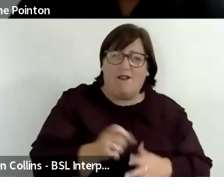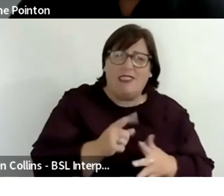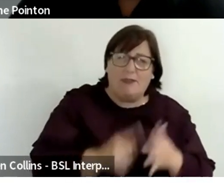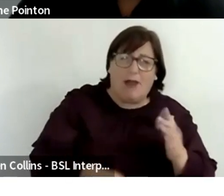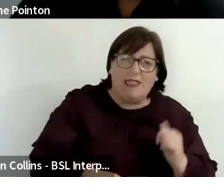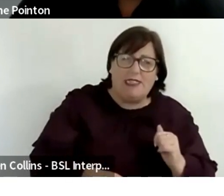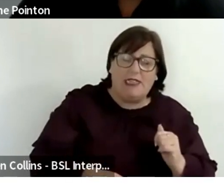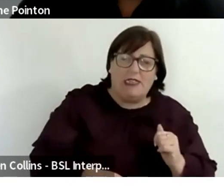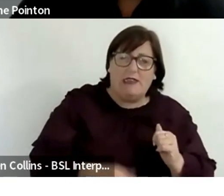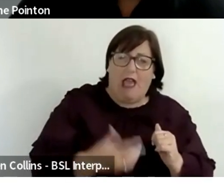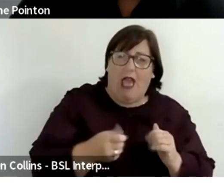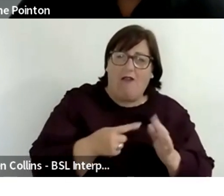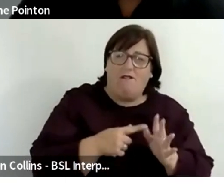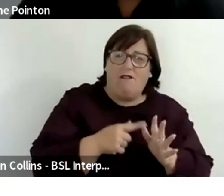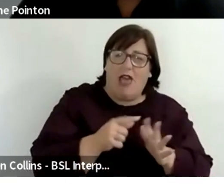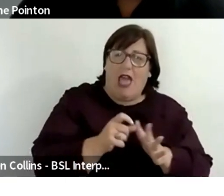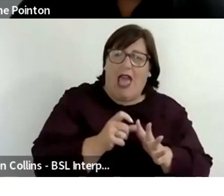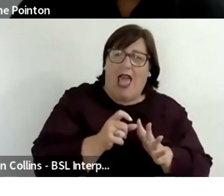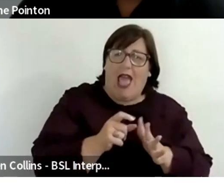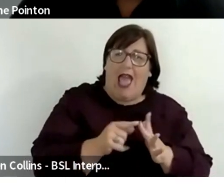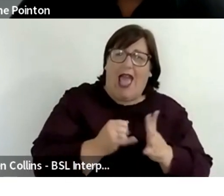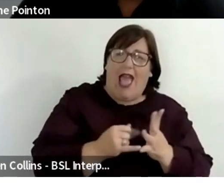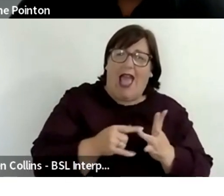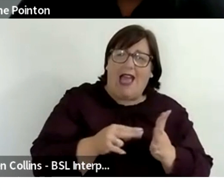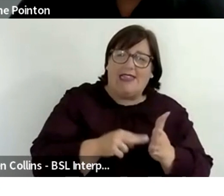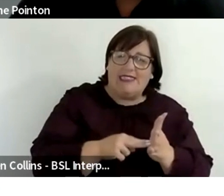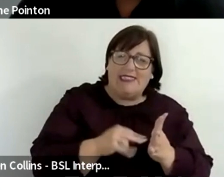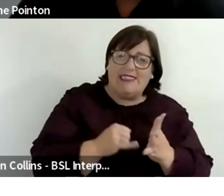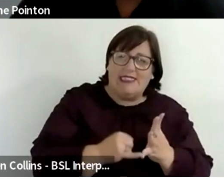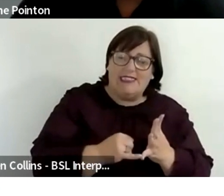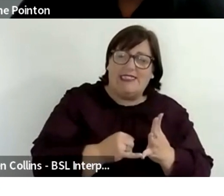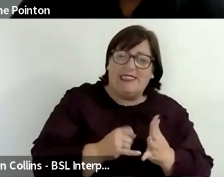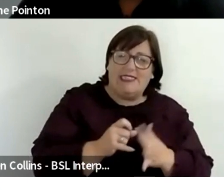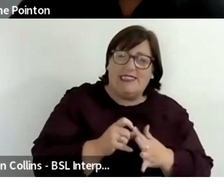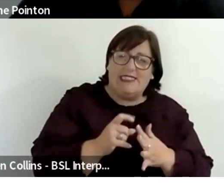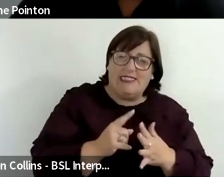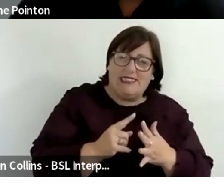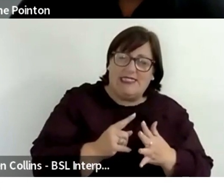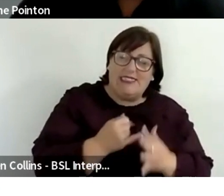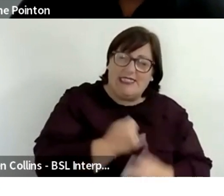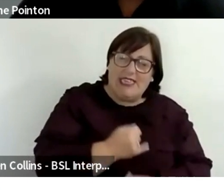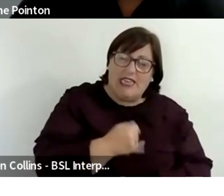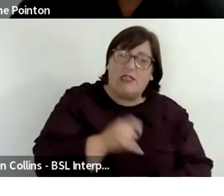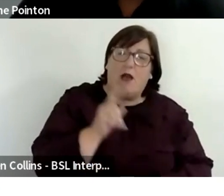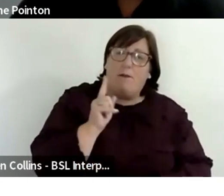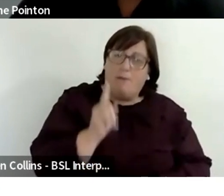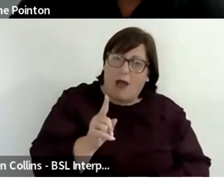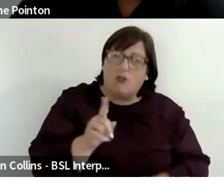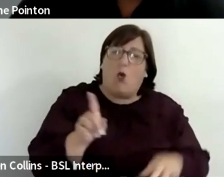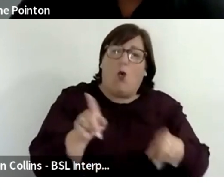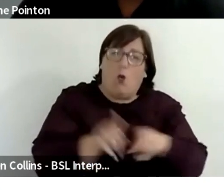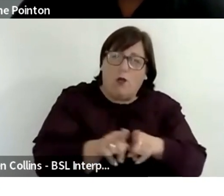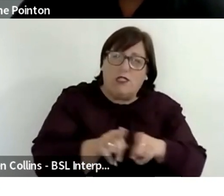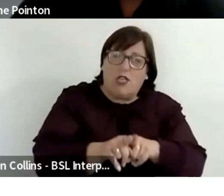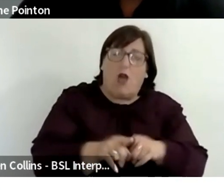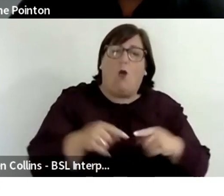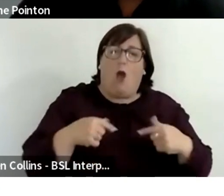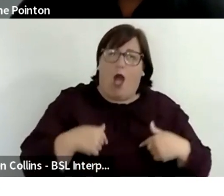I'm Julianne Pointon, lead utility land rights manager at HS2 and my career is going from strength-to-strength.